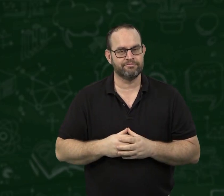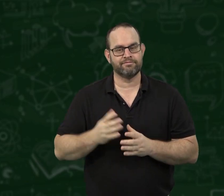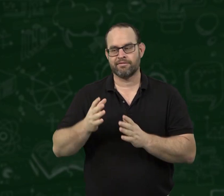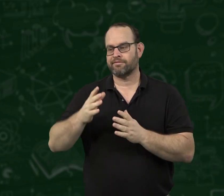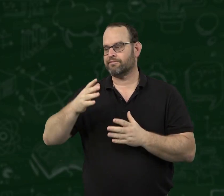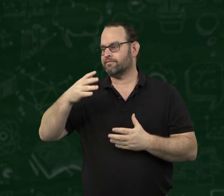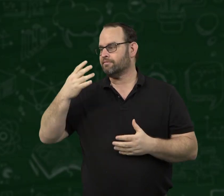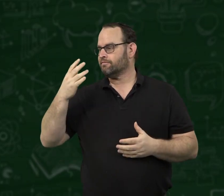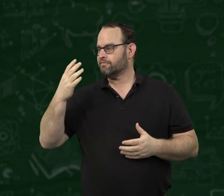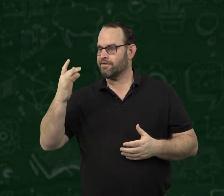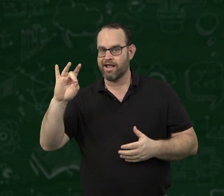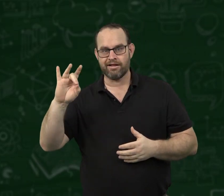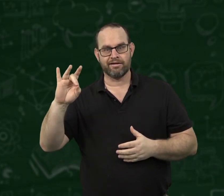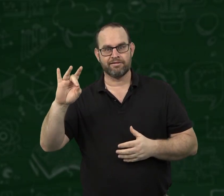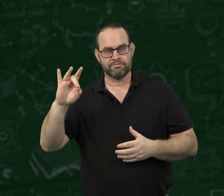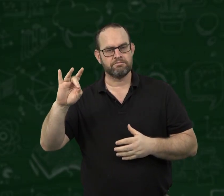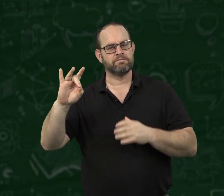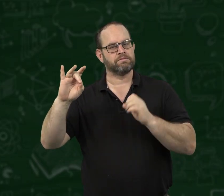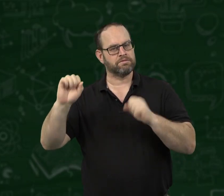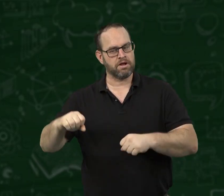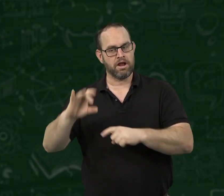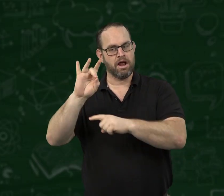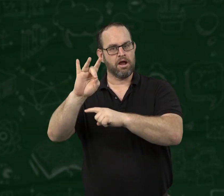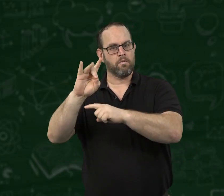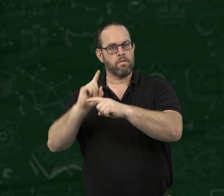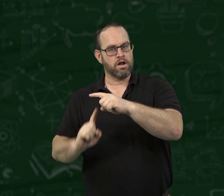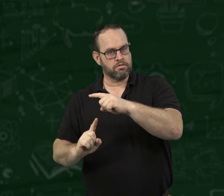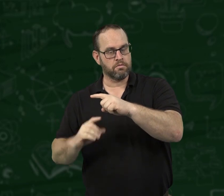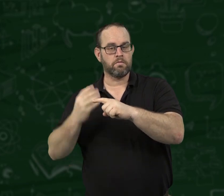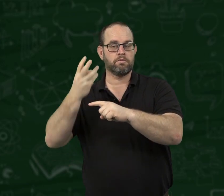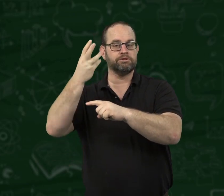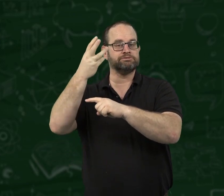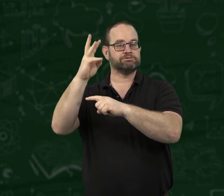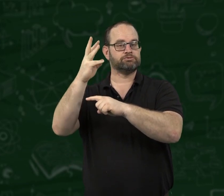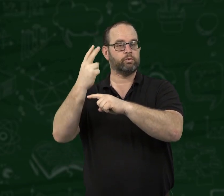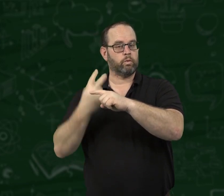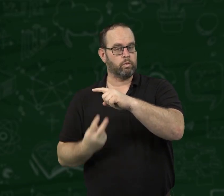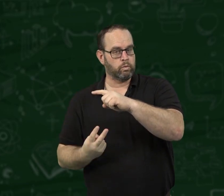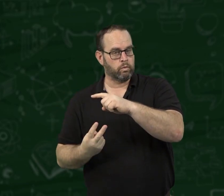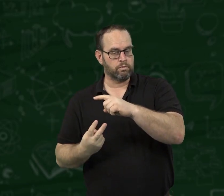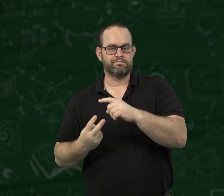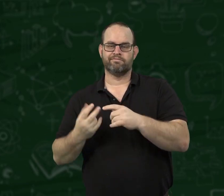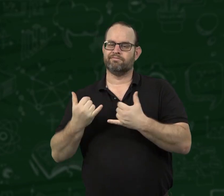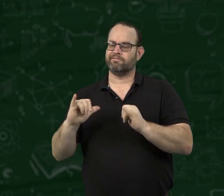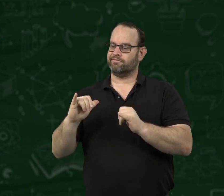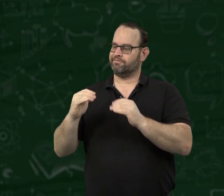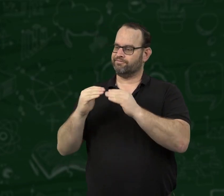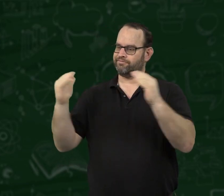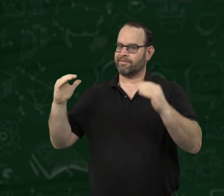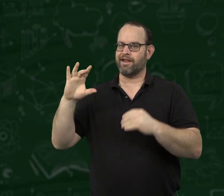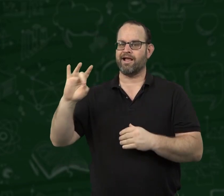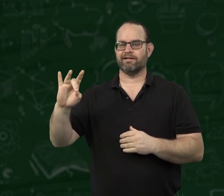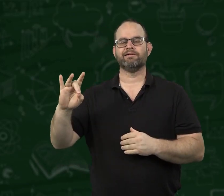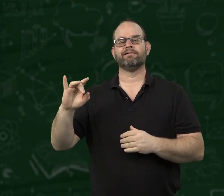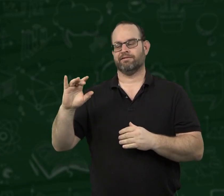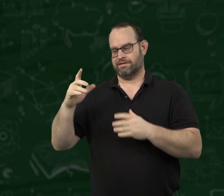Eight can be written as eight over one, or 16 over two.